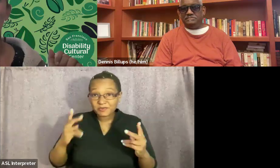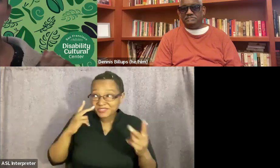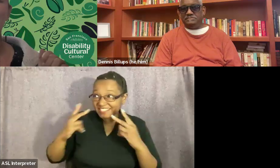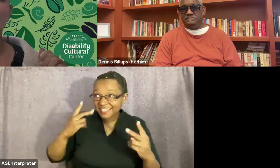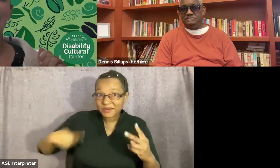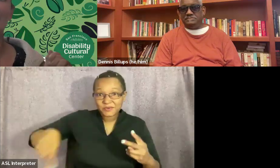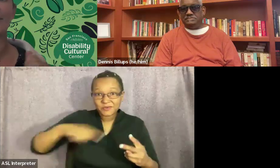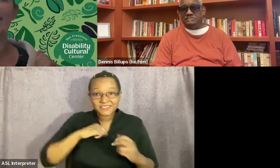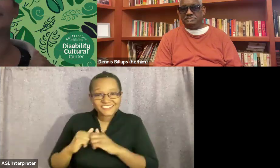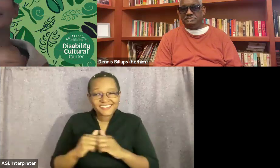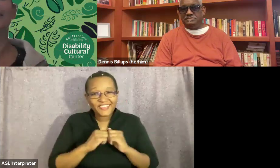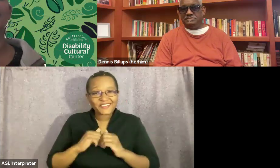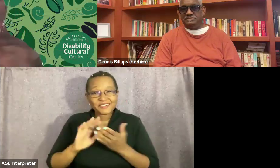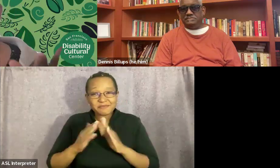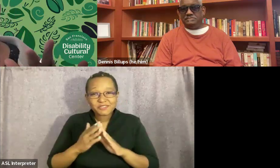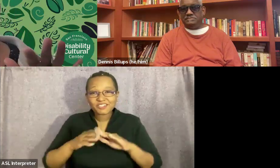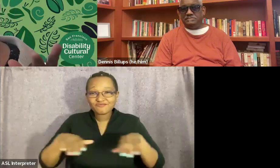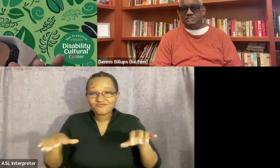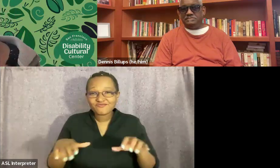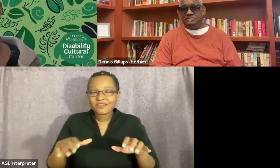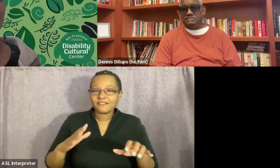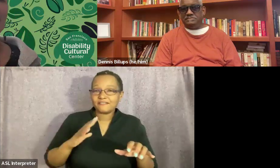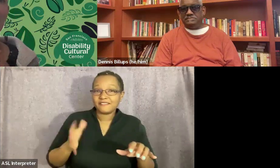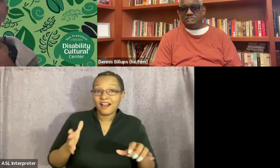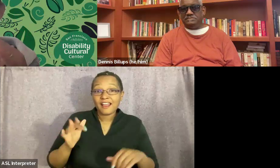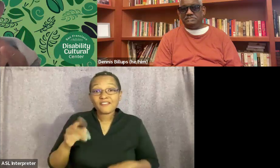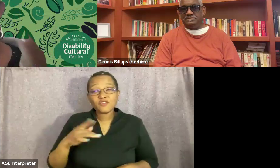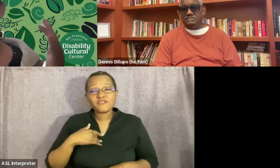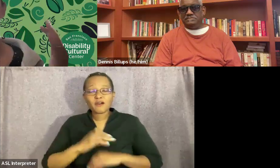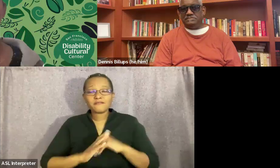in community, that's great. If you are in a spot where you are cozy in bed and are going